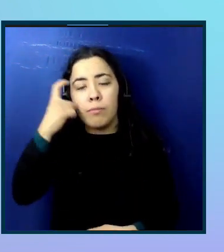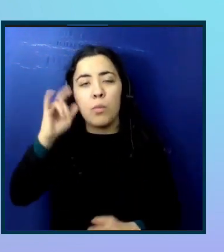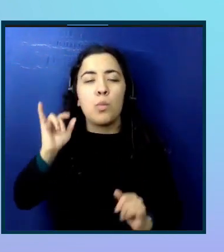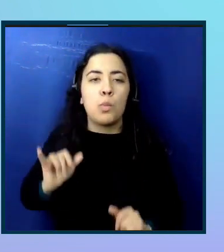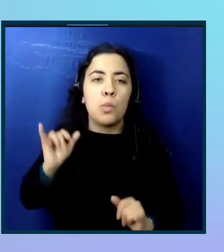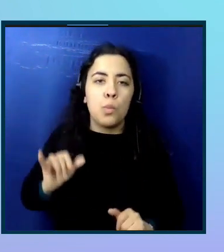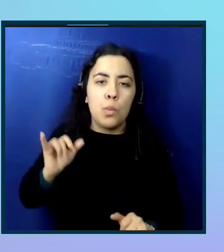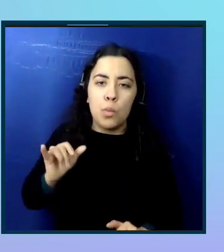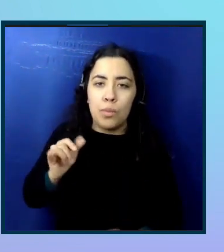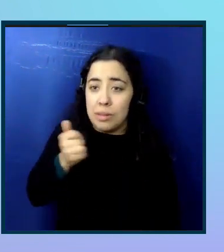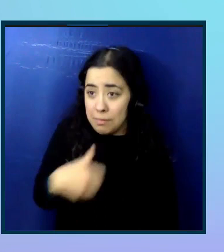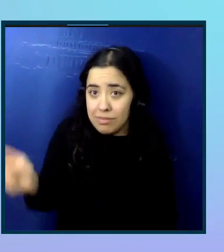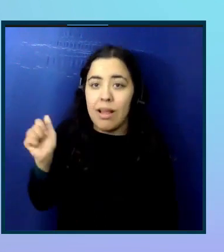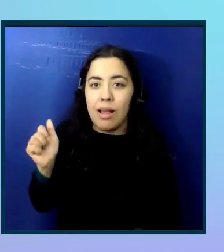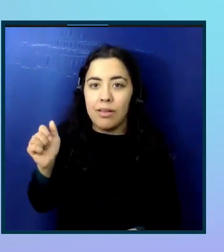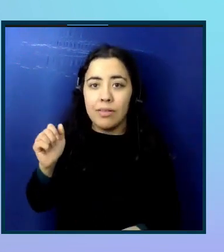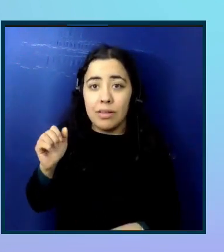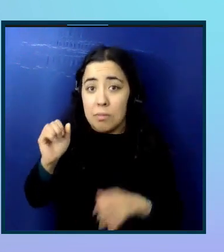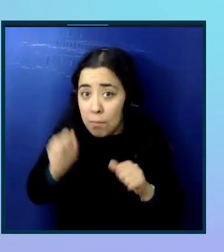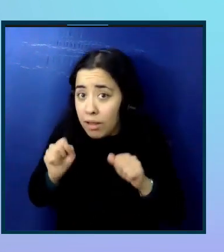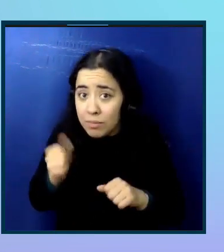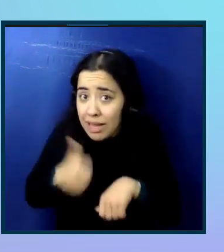can get a disability at any time.